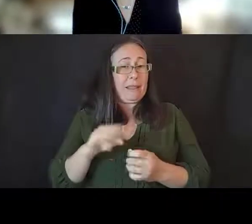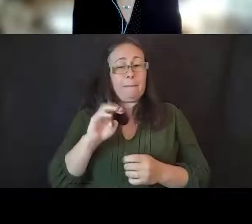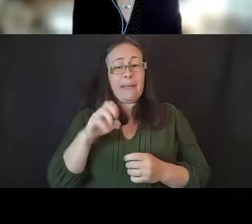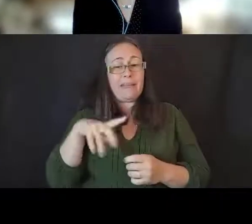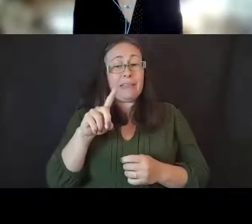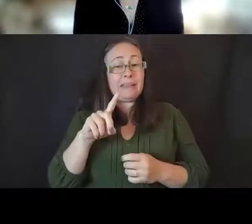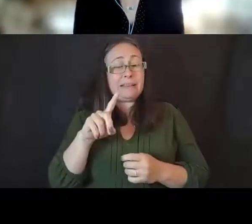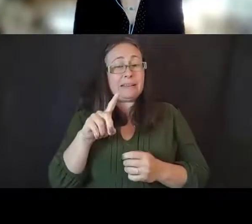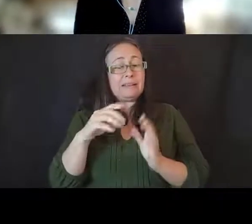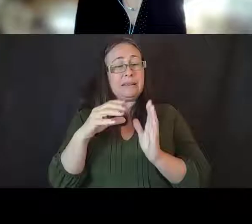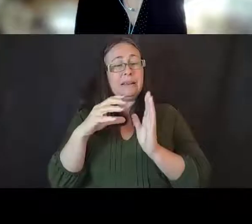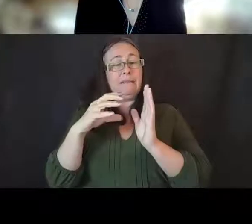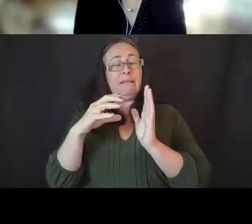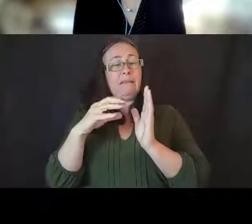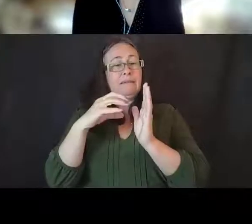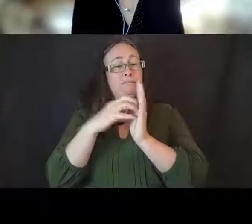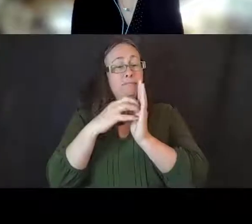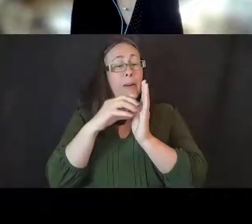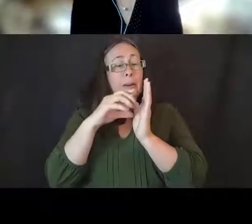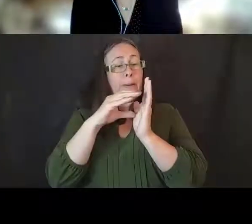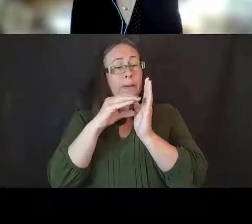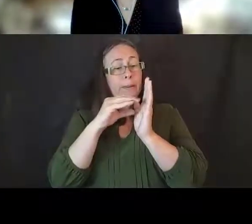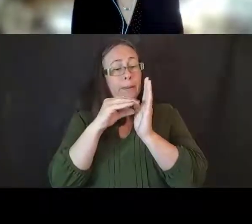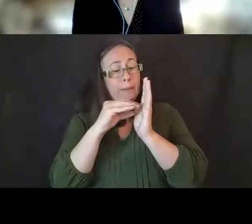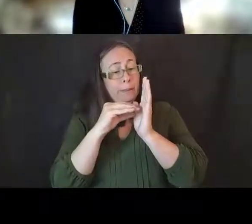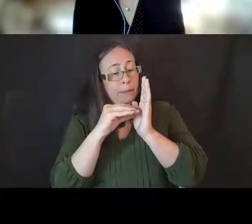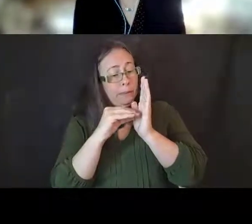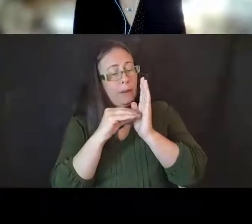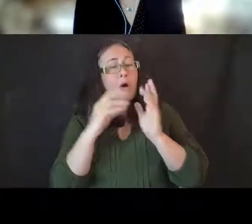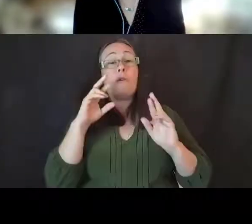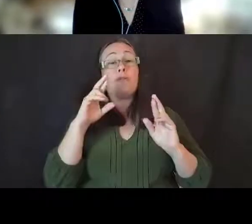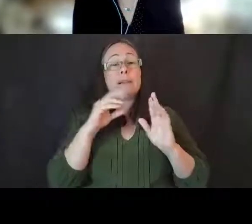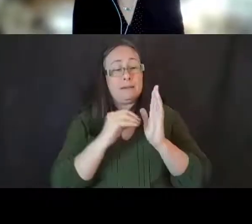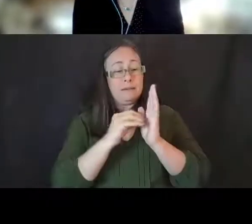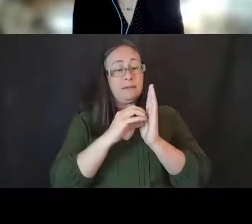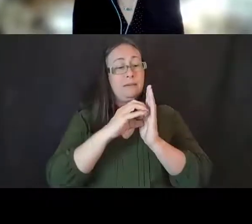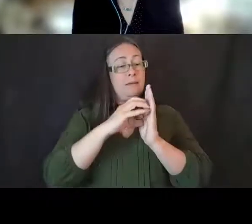were shrinking and shrinking, and ultimately we're starting to reverse that trend.